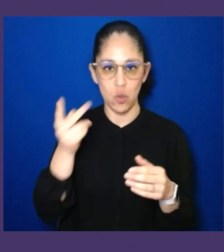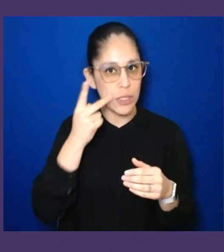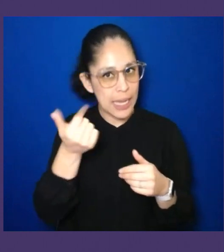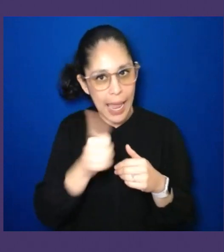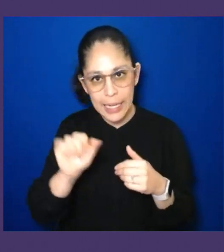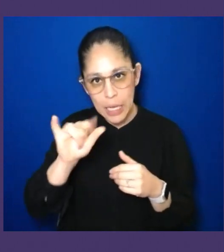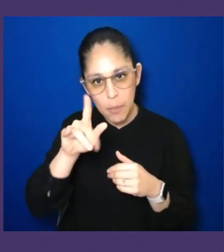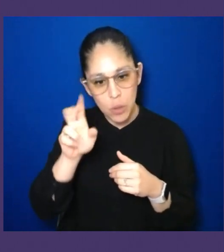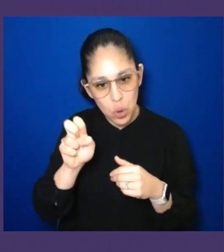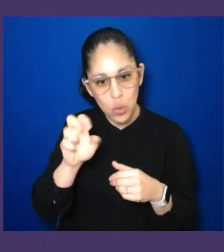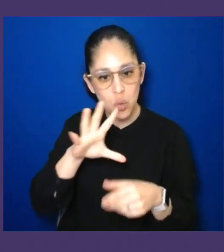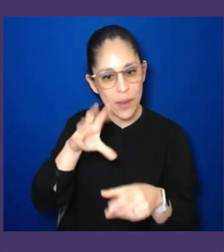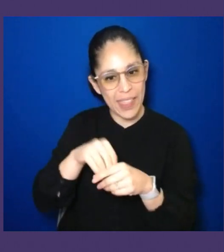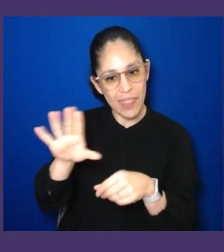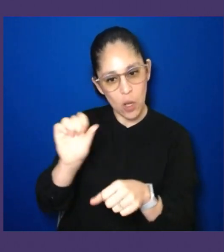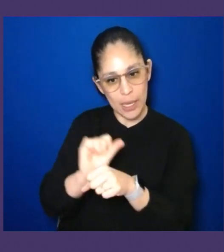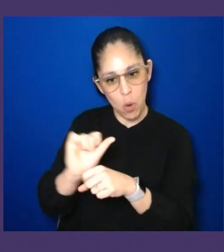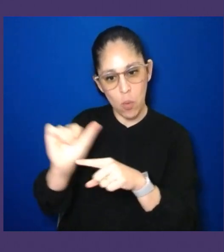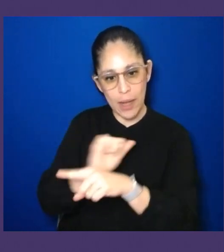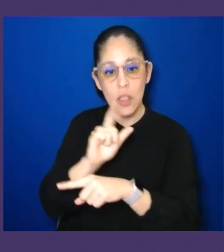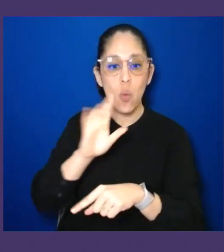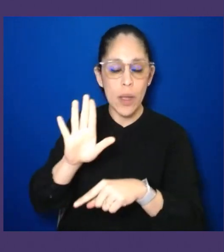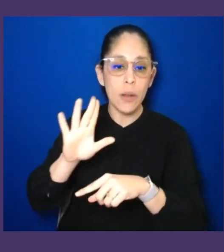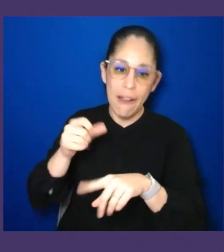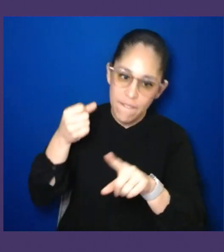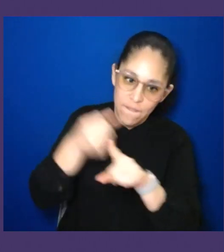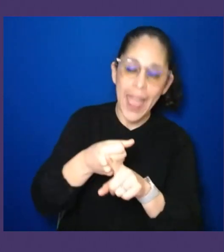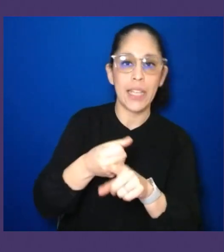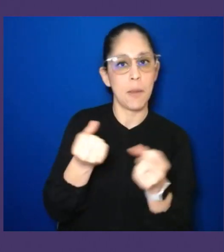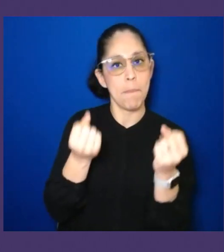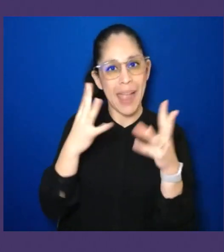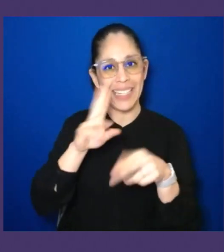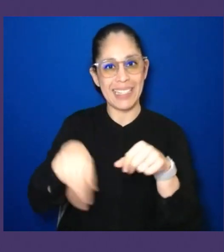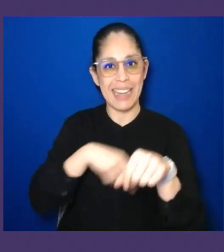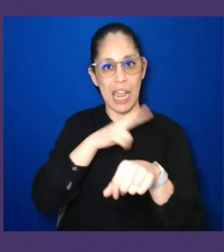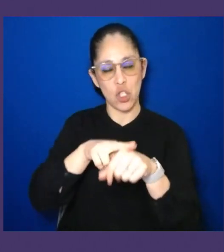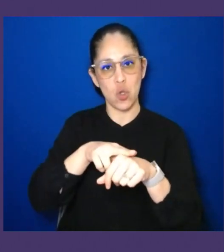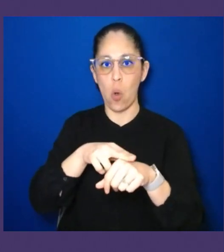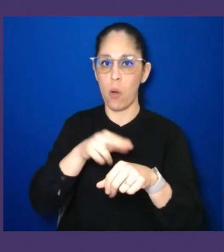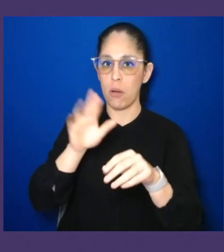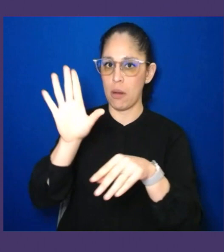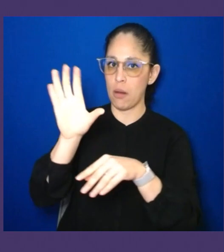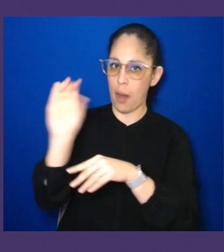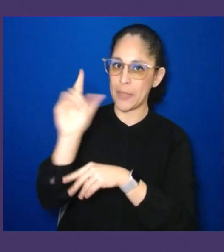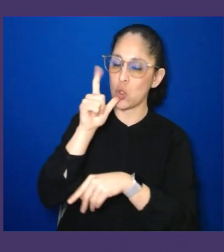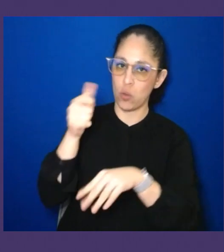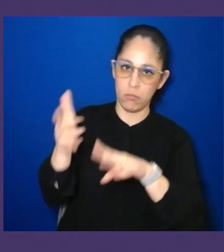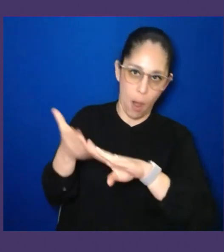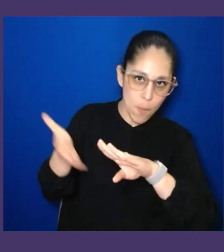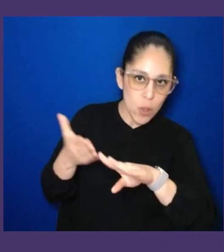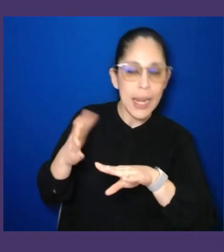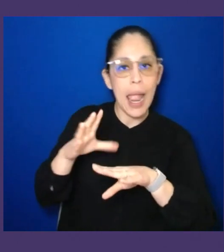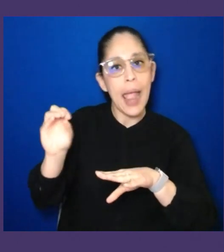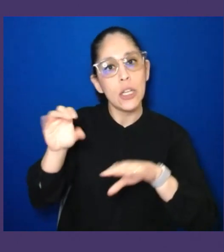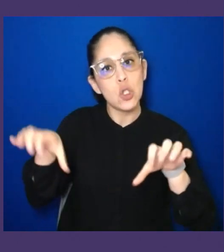that are going to affect multinationals around the world operating and doing business in Europe. I think that'll be something